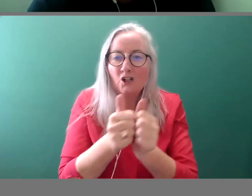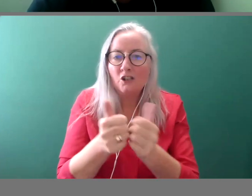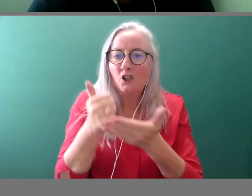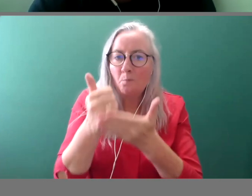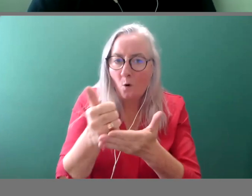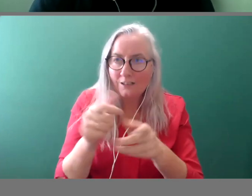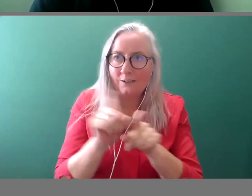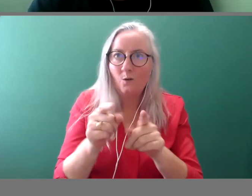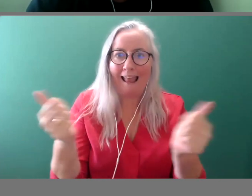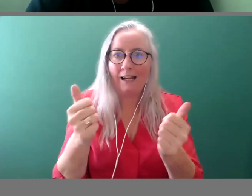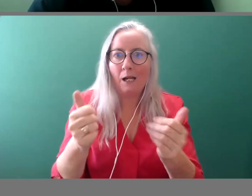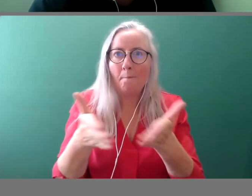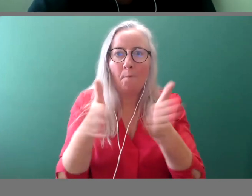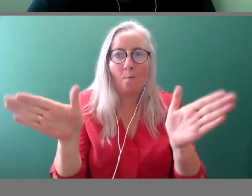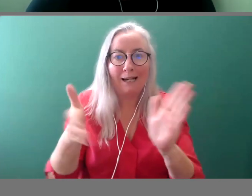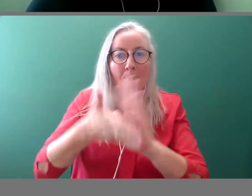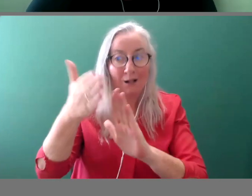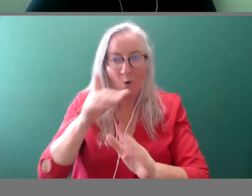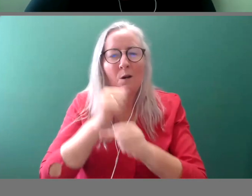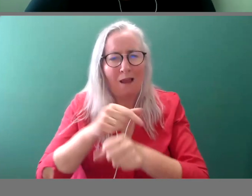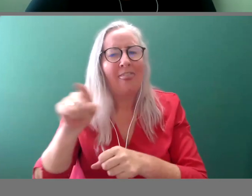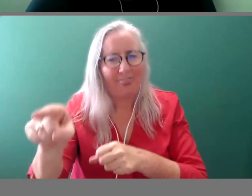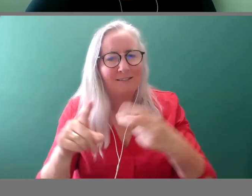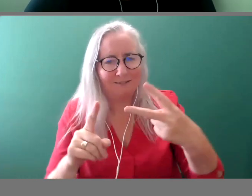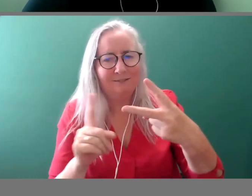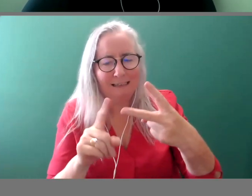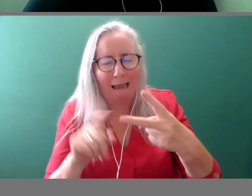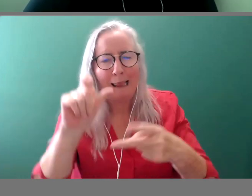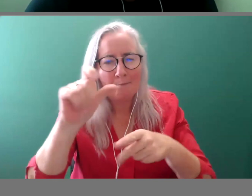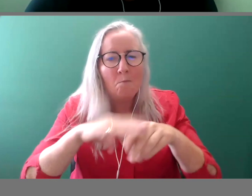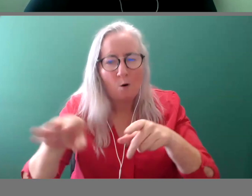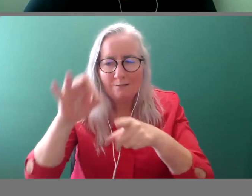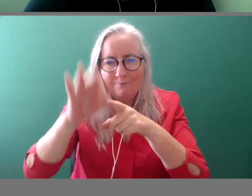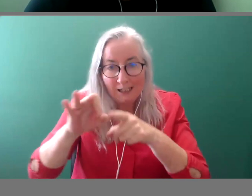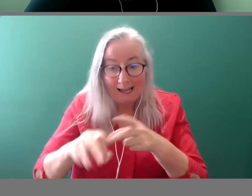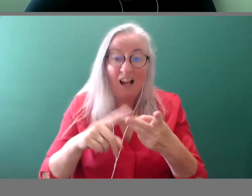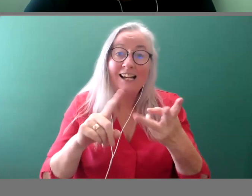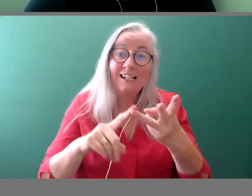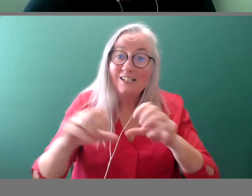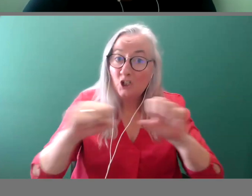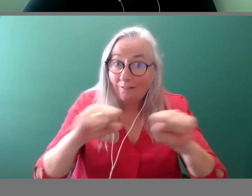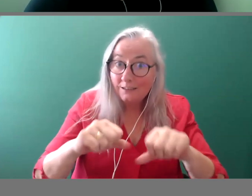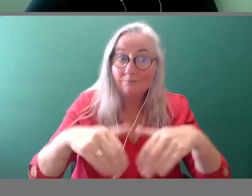buildings and we'll come back to this in a minute, and also service and information,